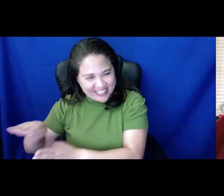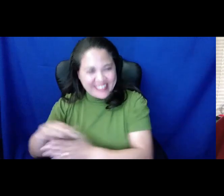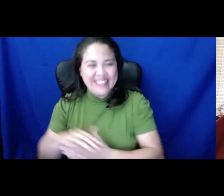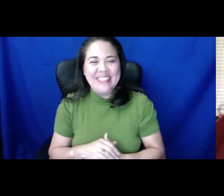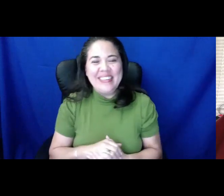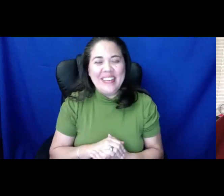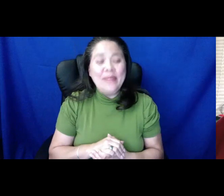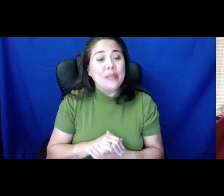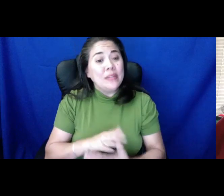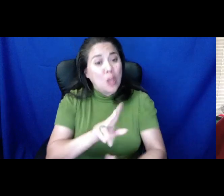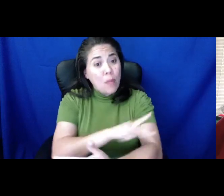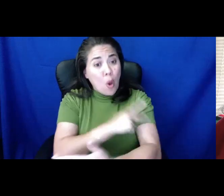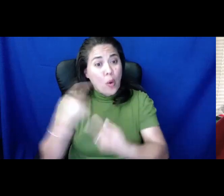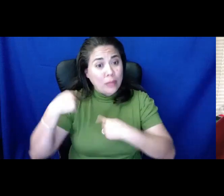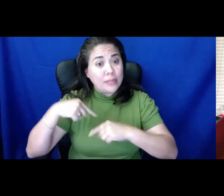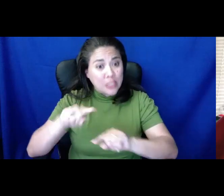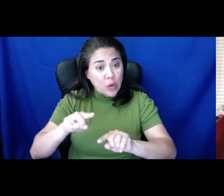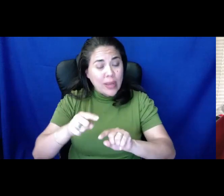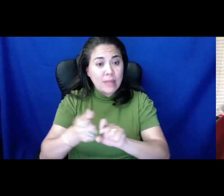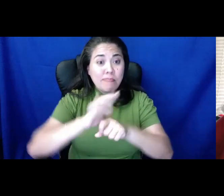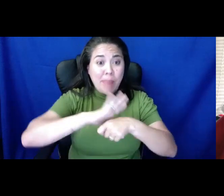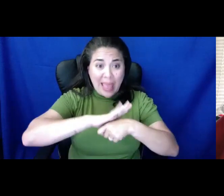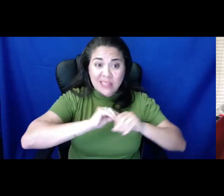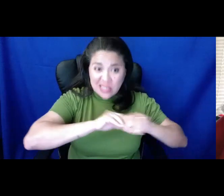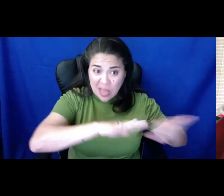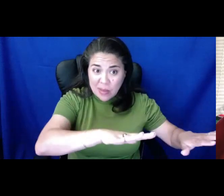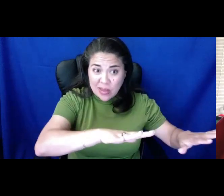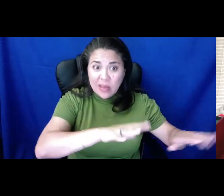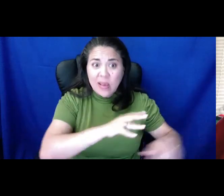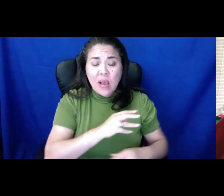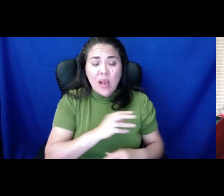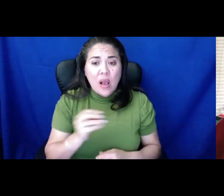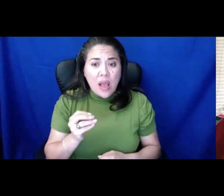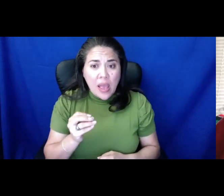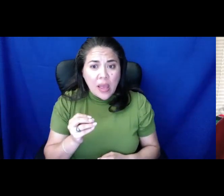Viktoria Valenzuela: So this poem was written during the pandemic and if I was thinking about.